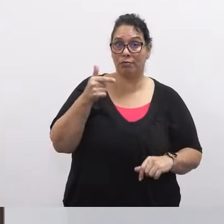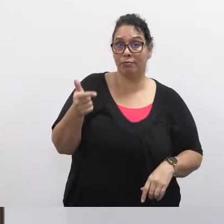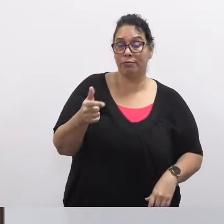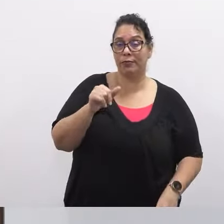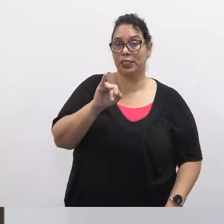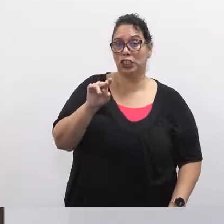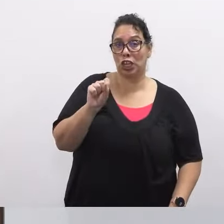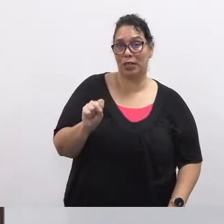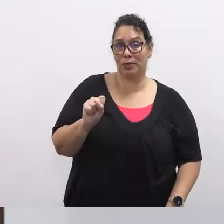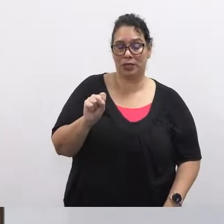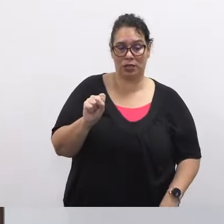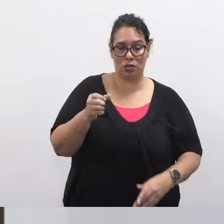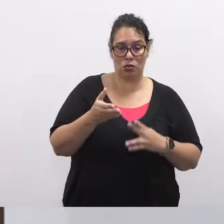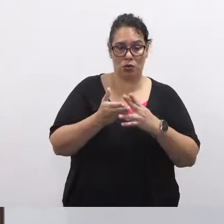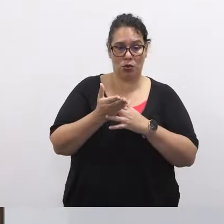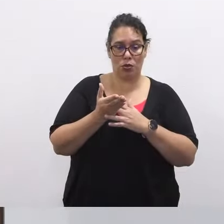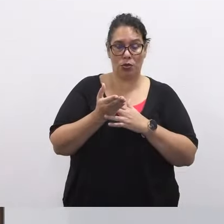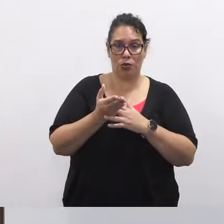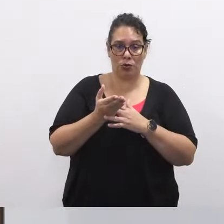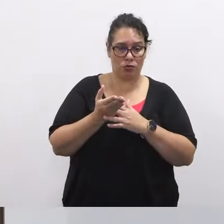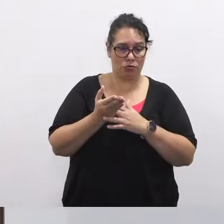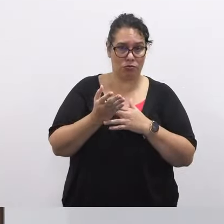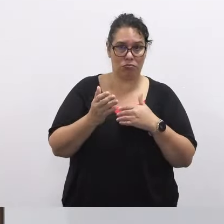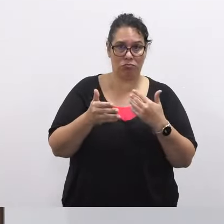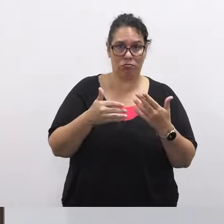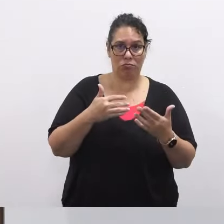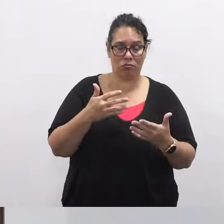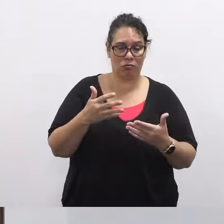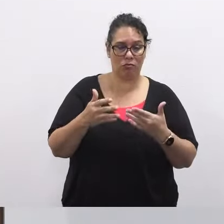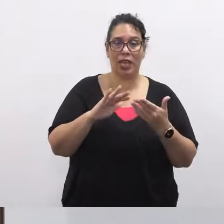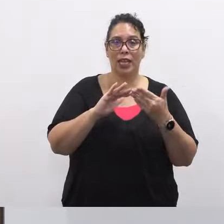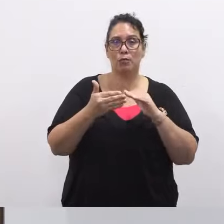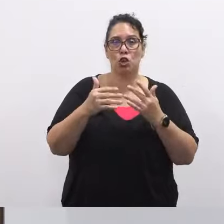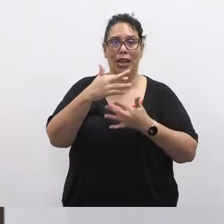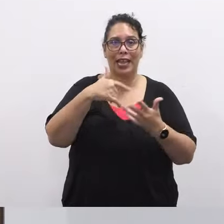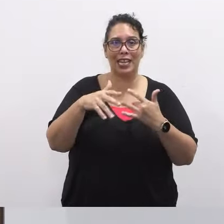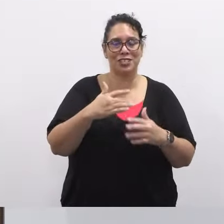who will go through media engagement. So good evening.